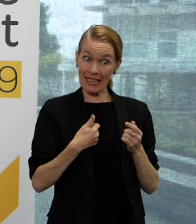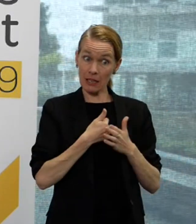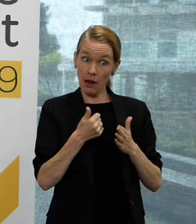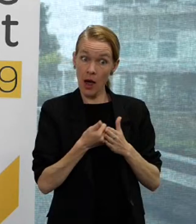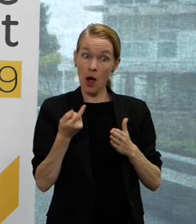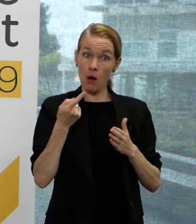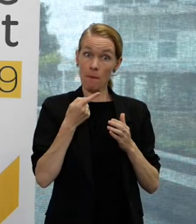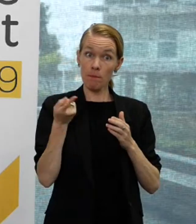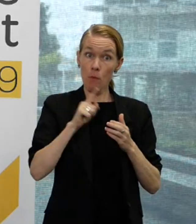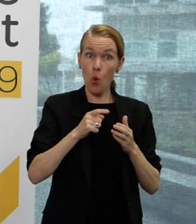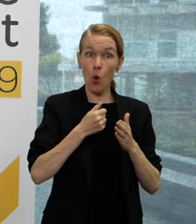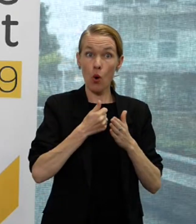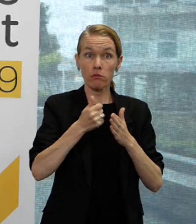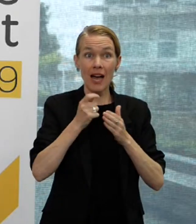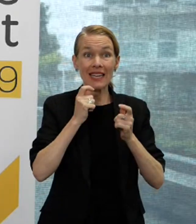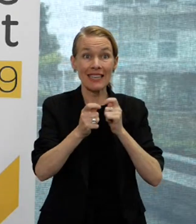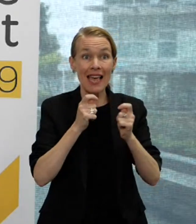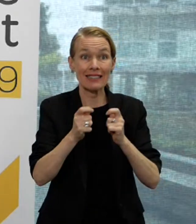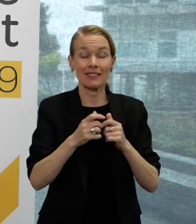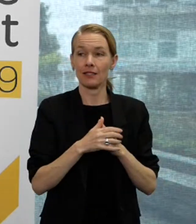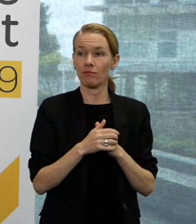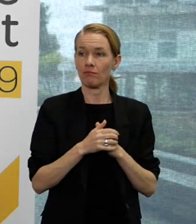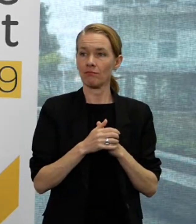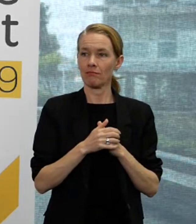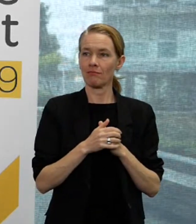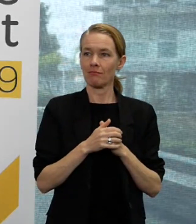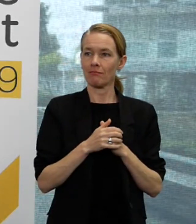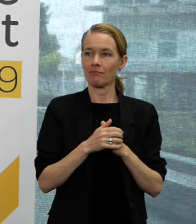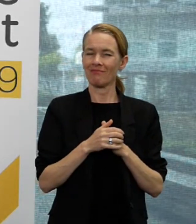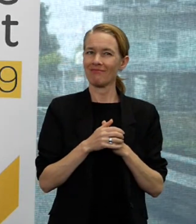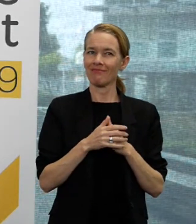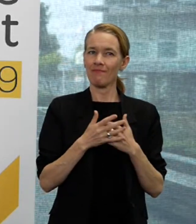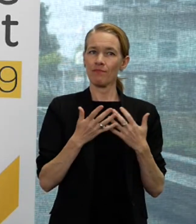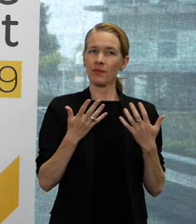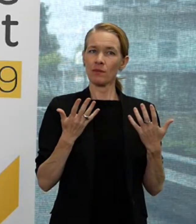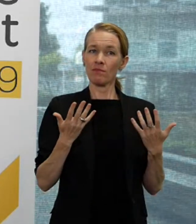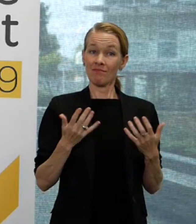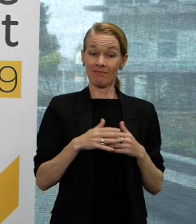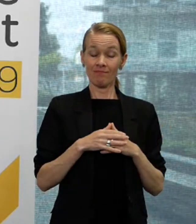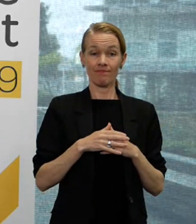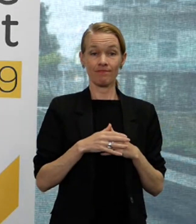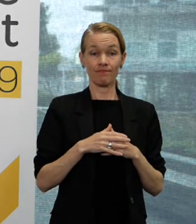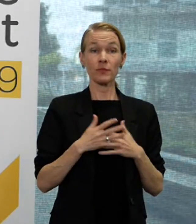especially if it's intermittently like this, rather than being regular testing, one option could be that we automatically